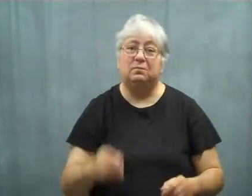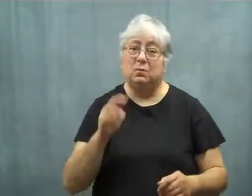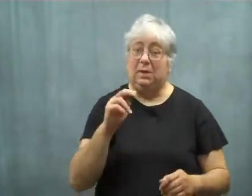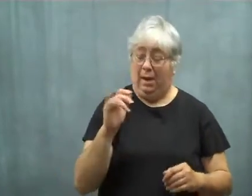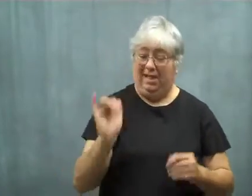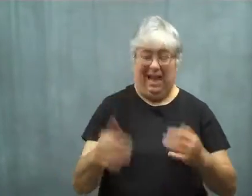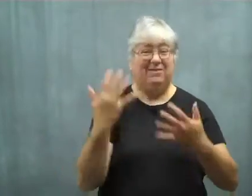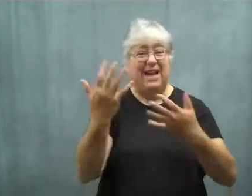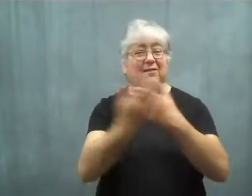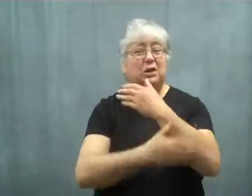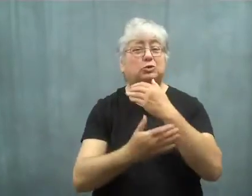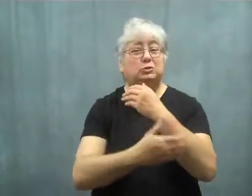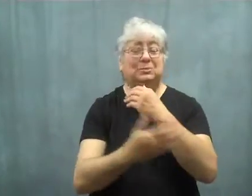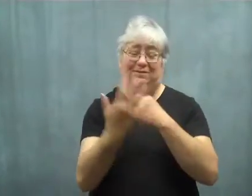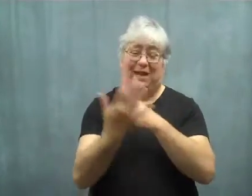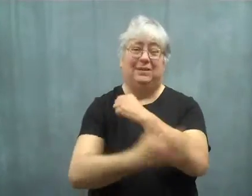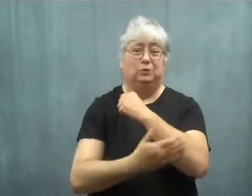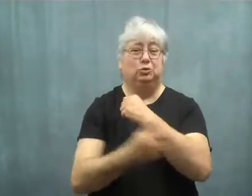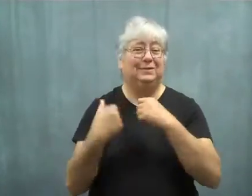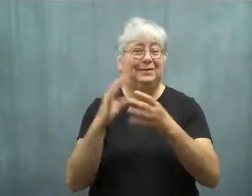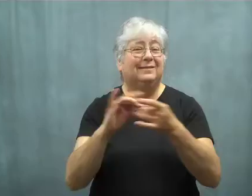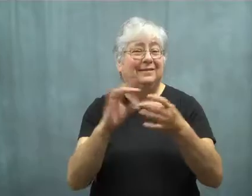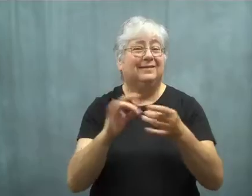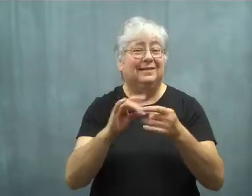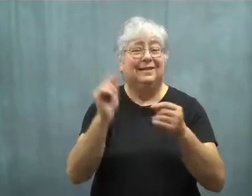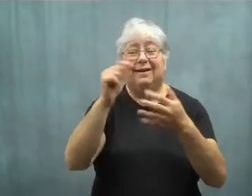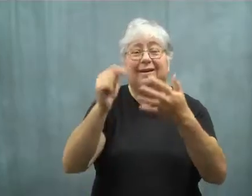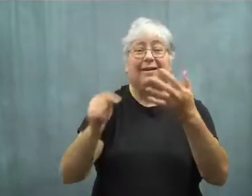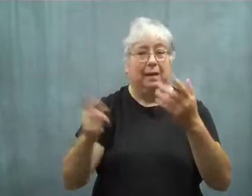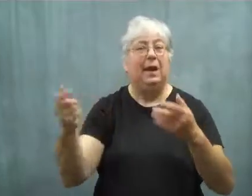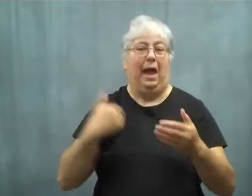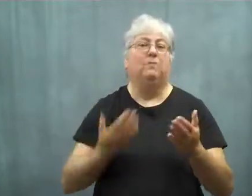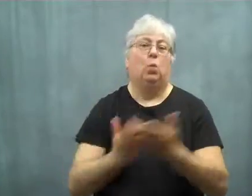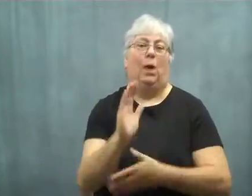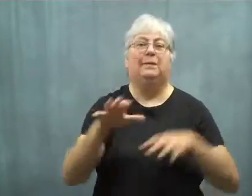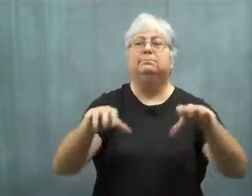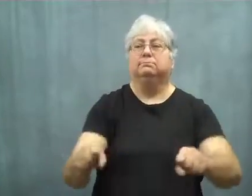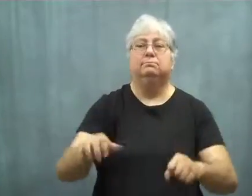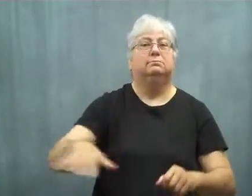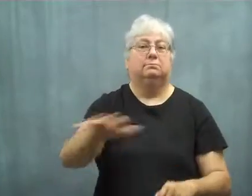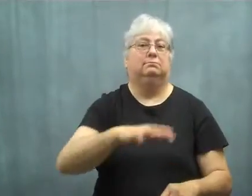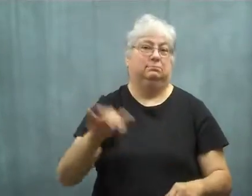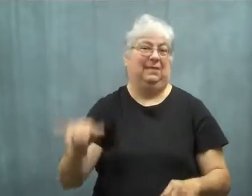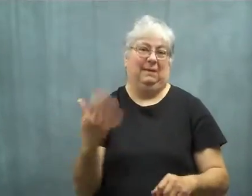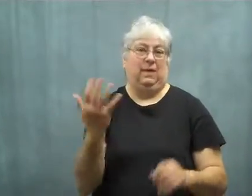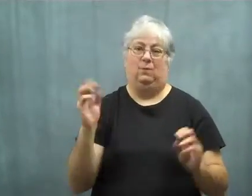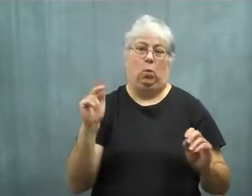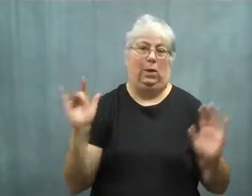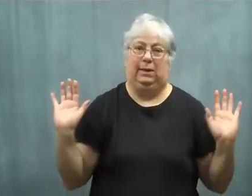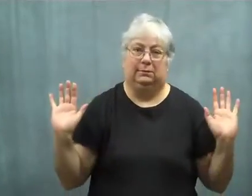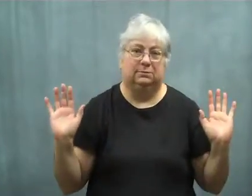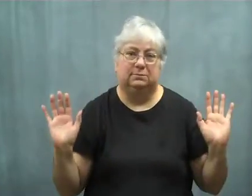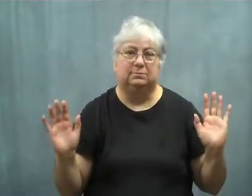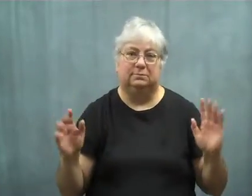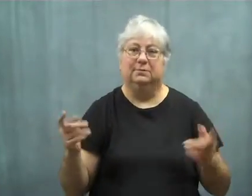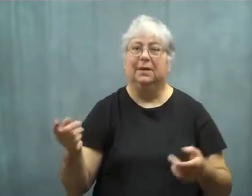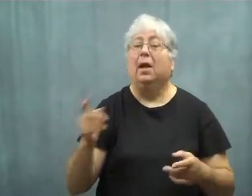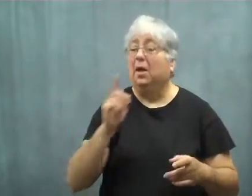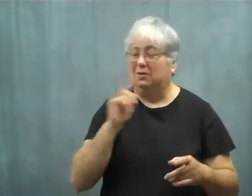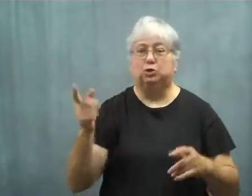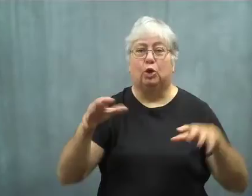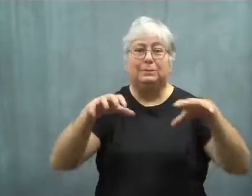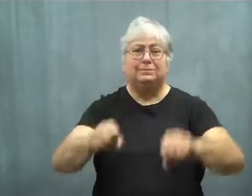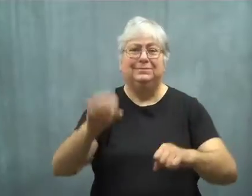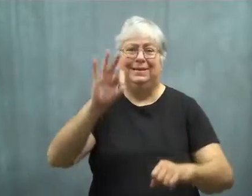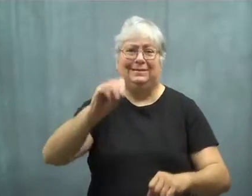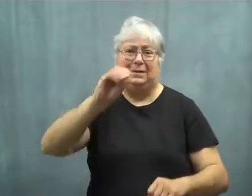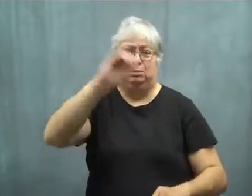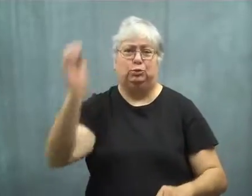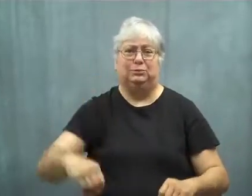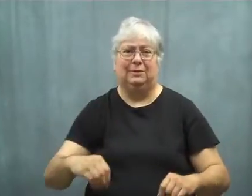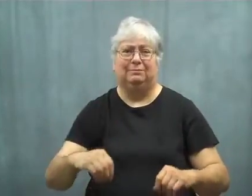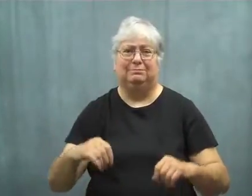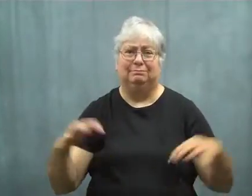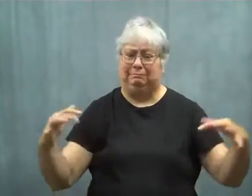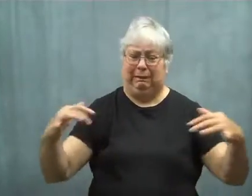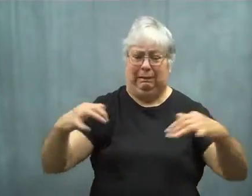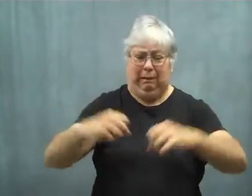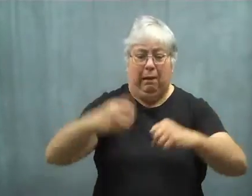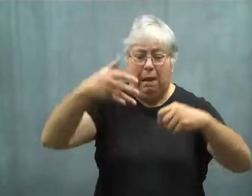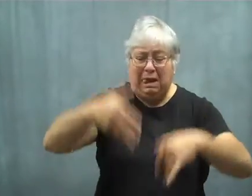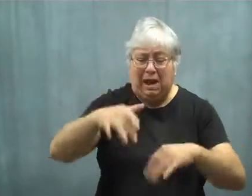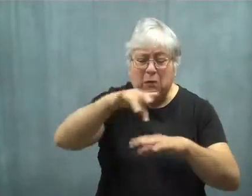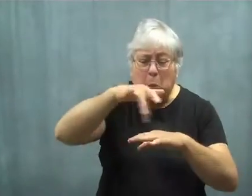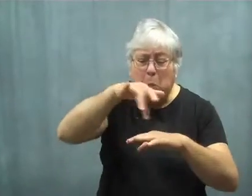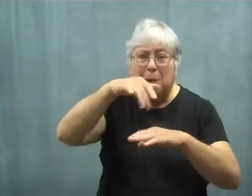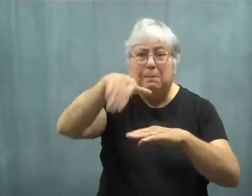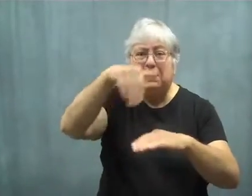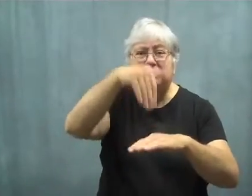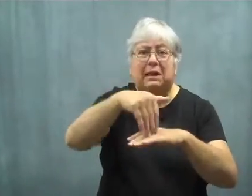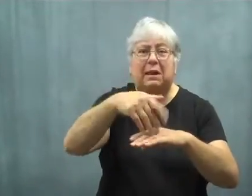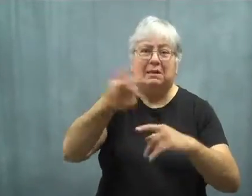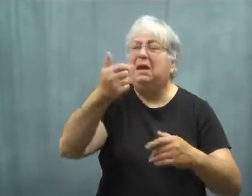The five countries I mentioned are the only ones with rights to the Arctic Circle.